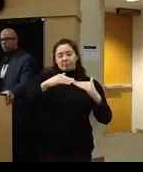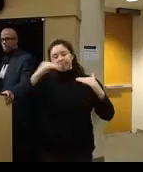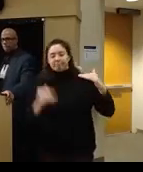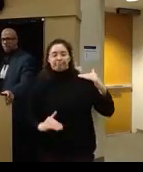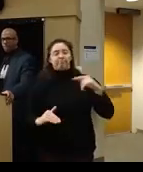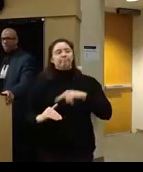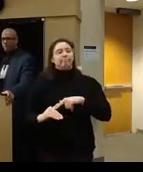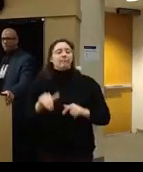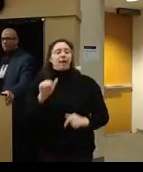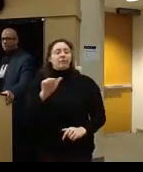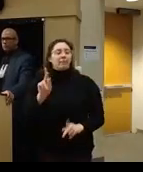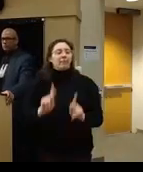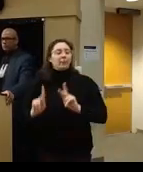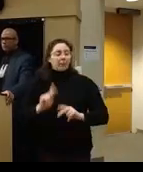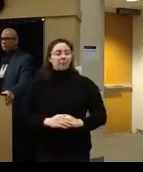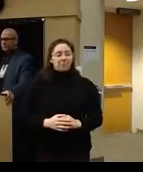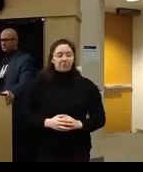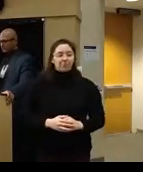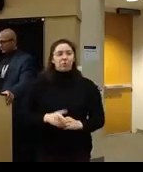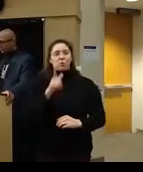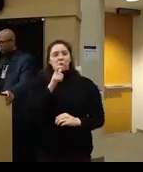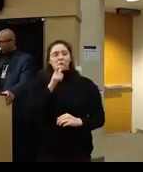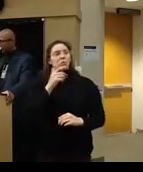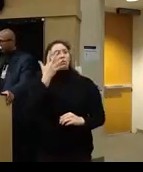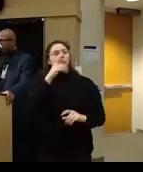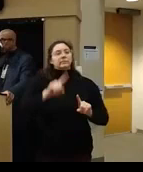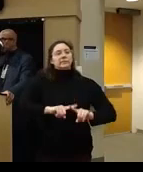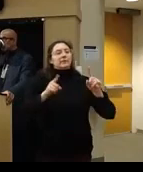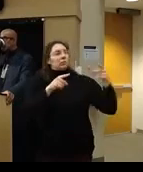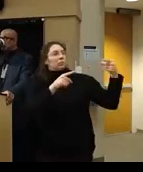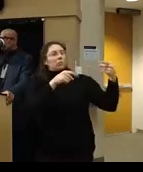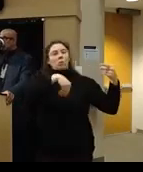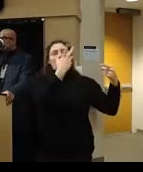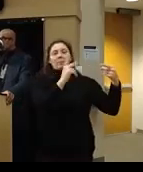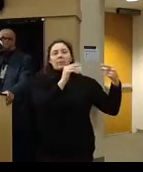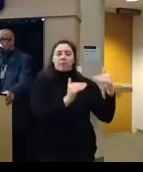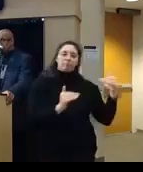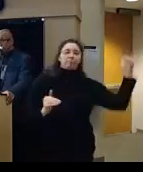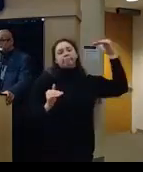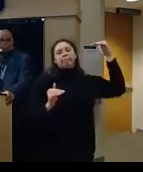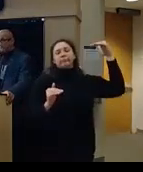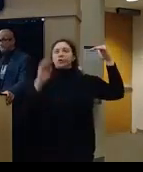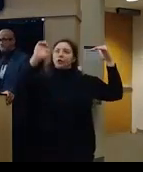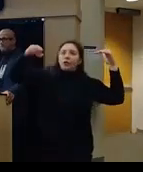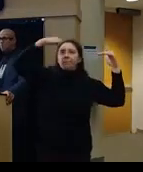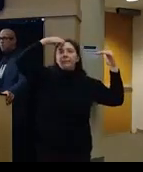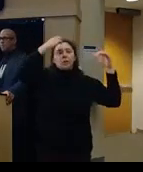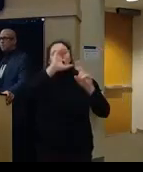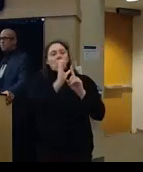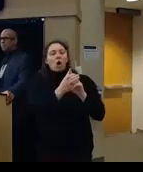of Africans and others who differed from this white supremacist European cultural worldview